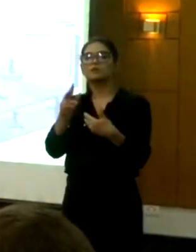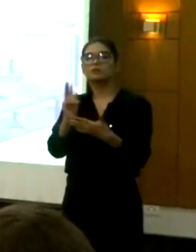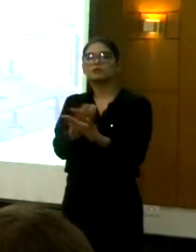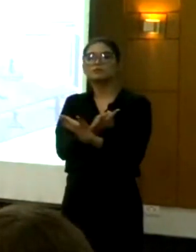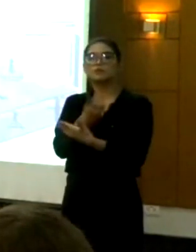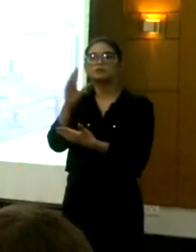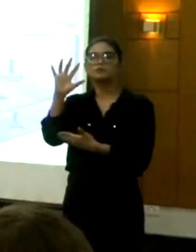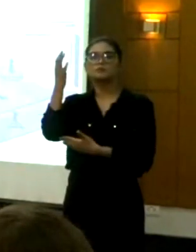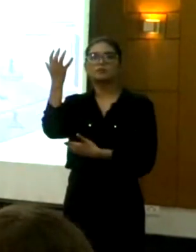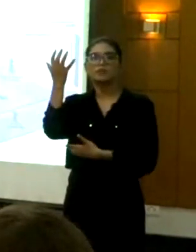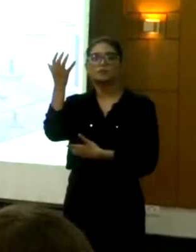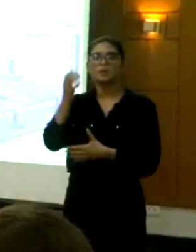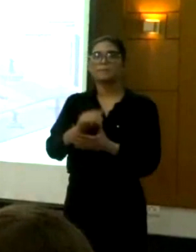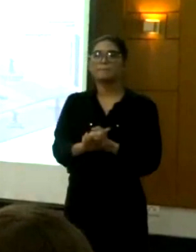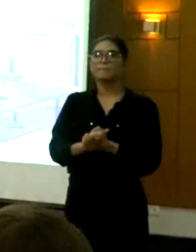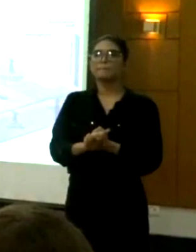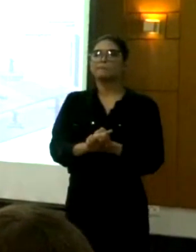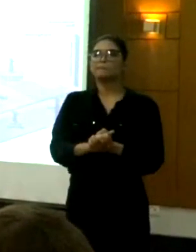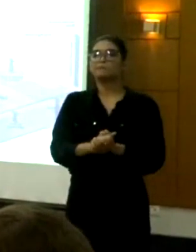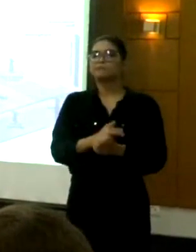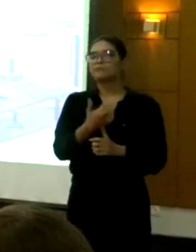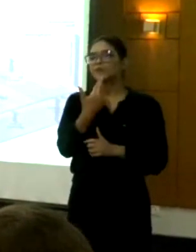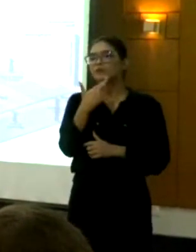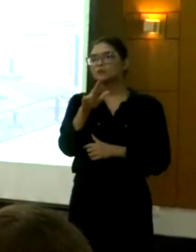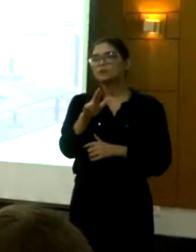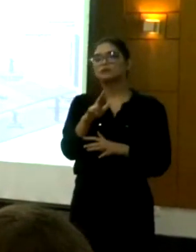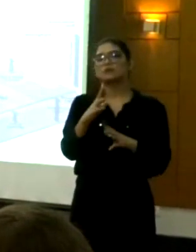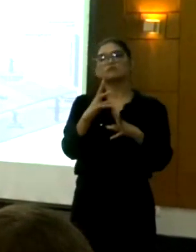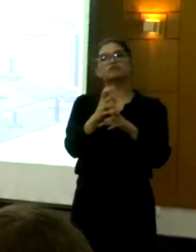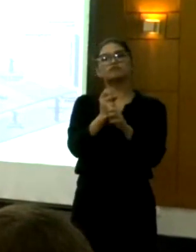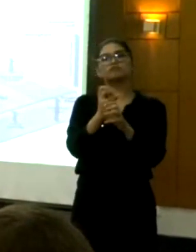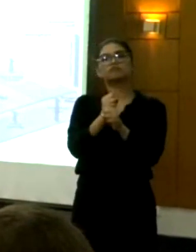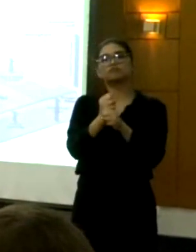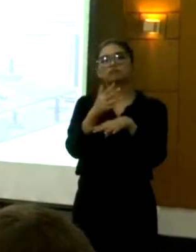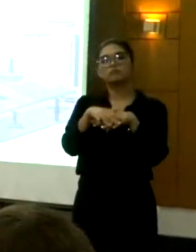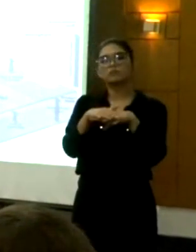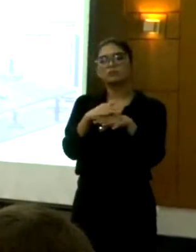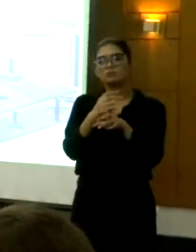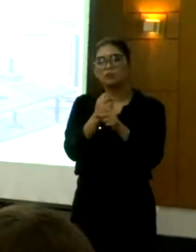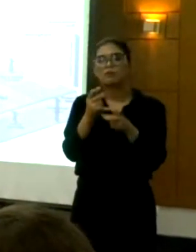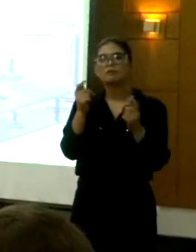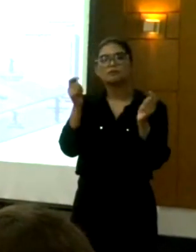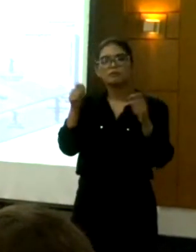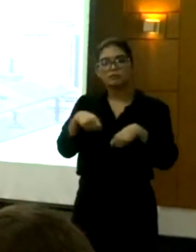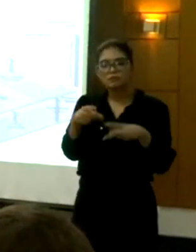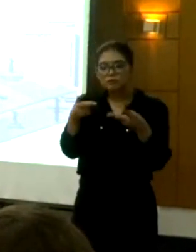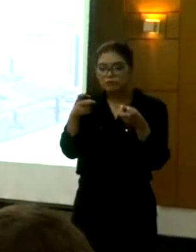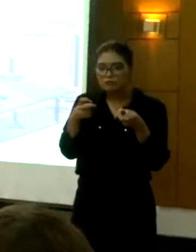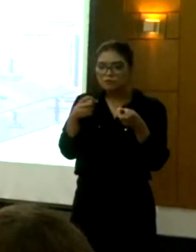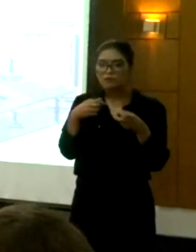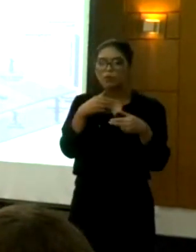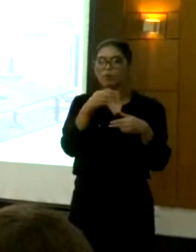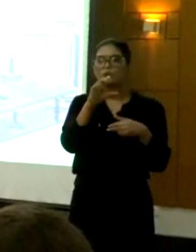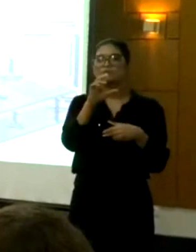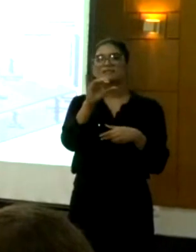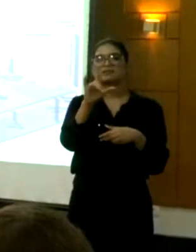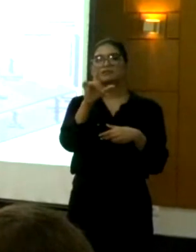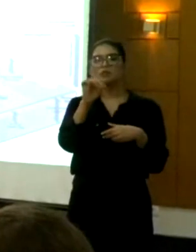and then the resolution of these equations allows us to see the hydrological cycle cloud formation effect of evap